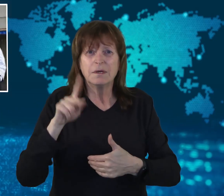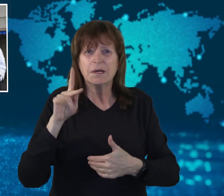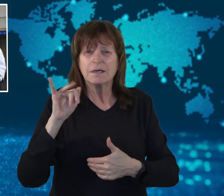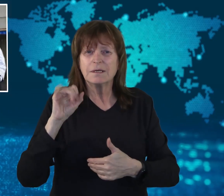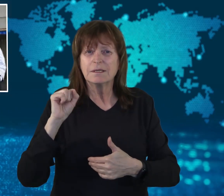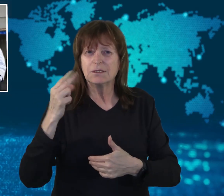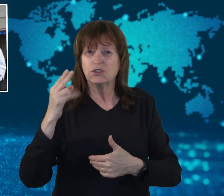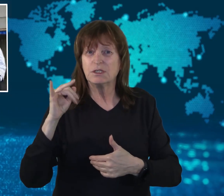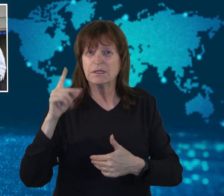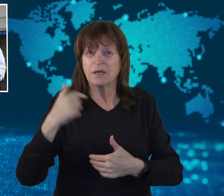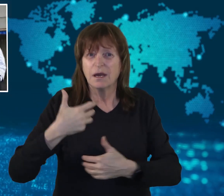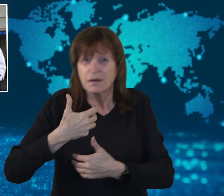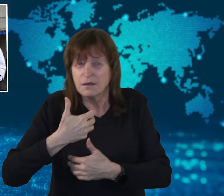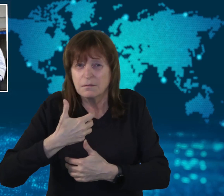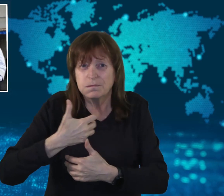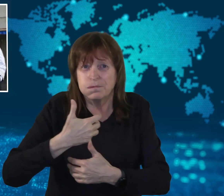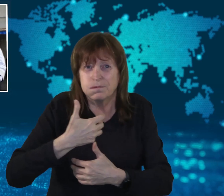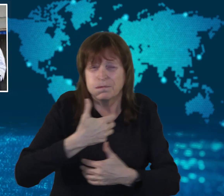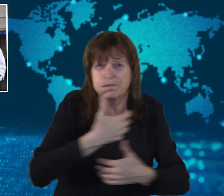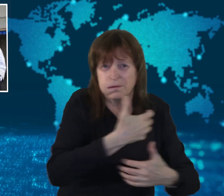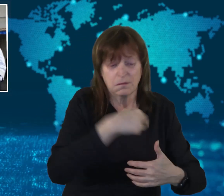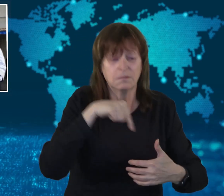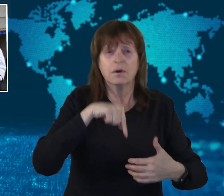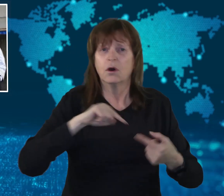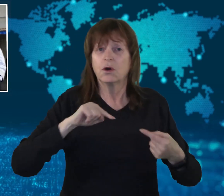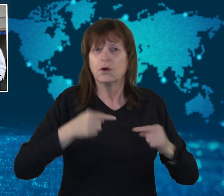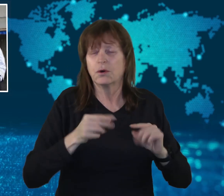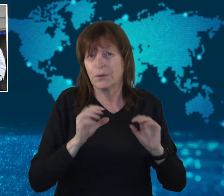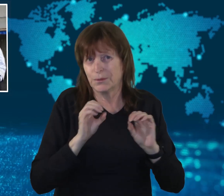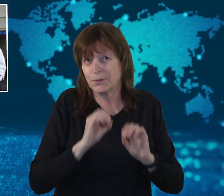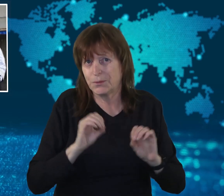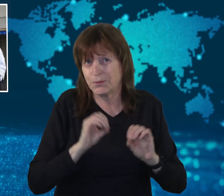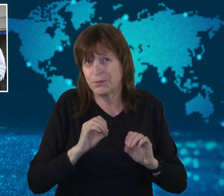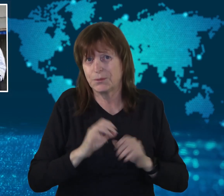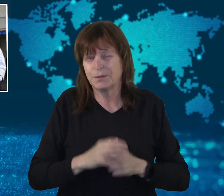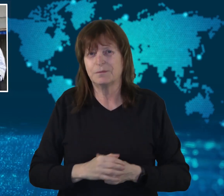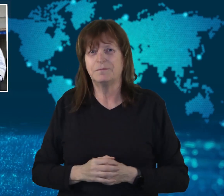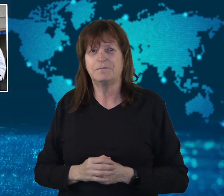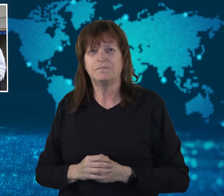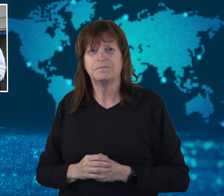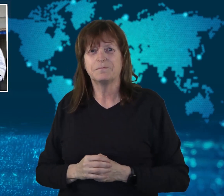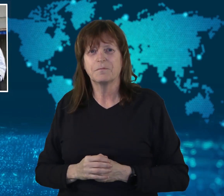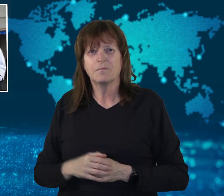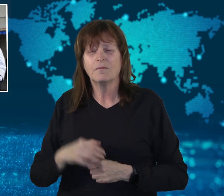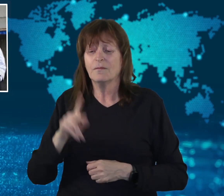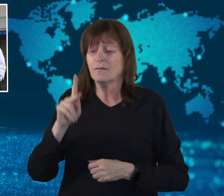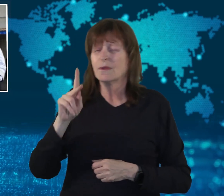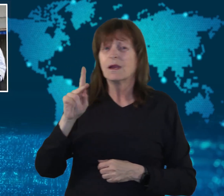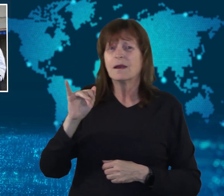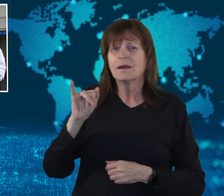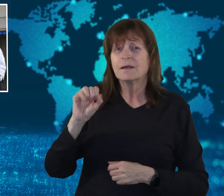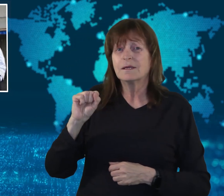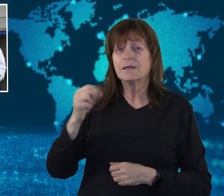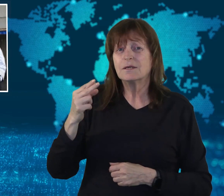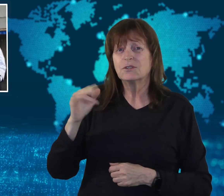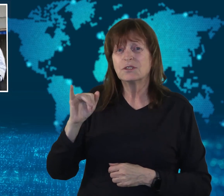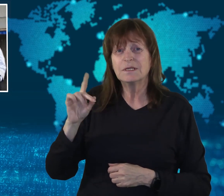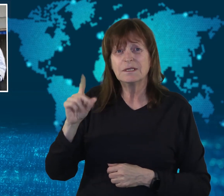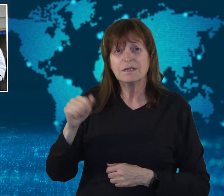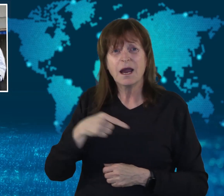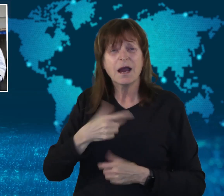Kishida was giving the speech while visiting Saikazaki port